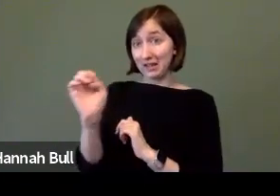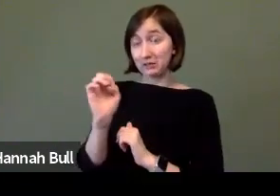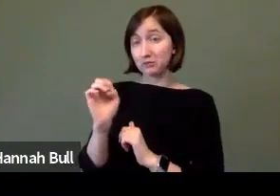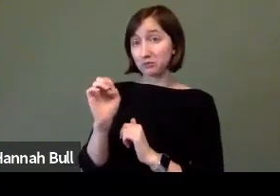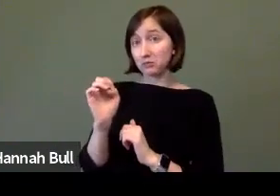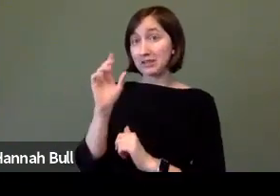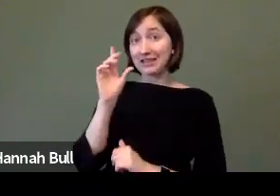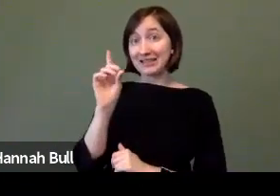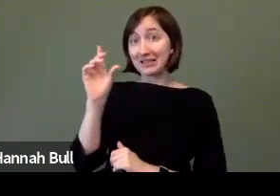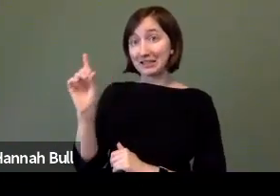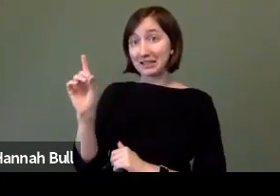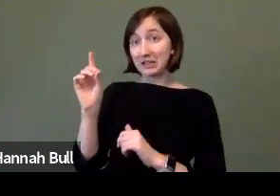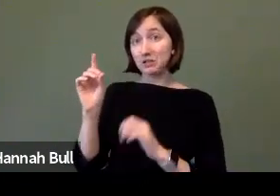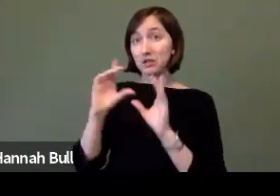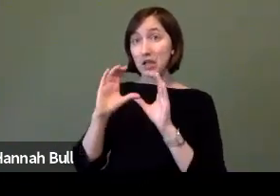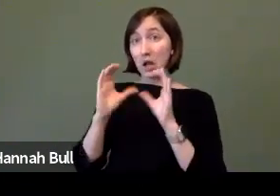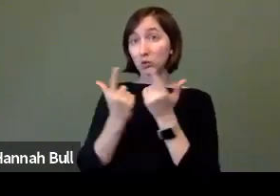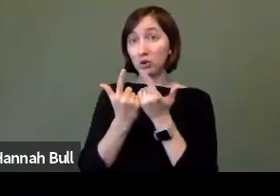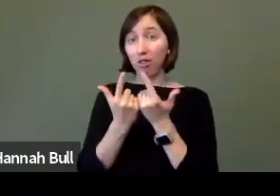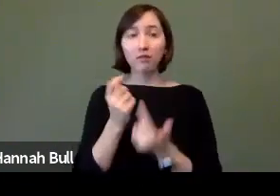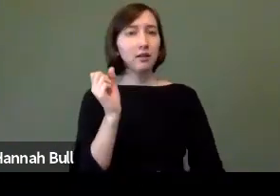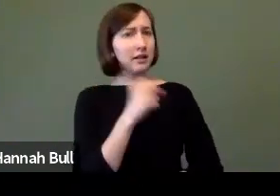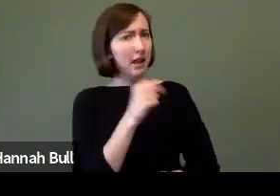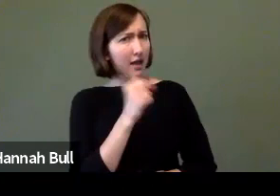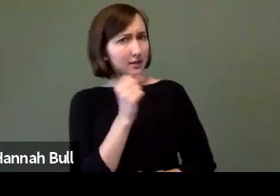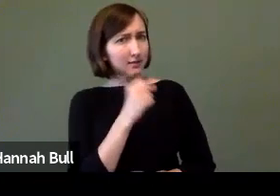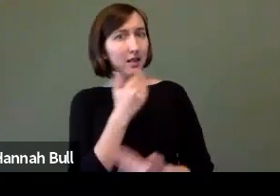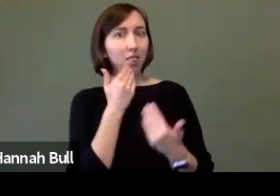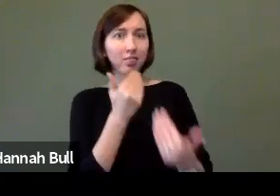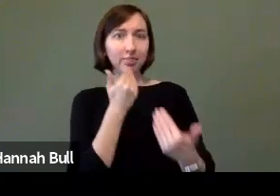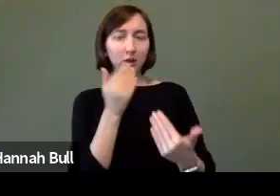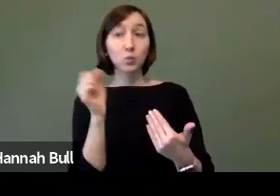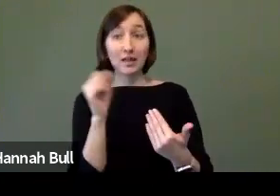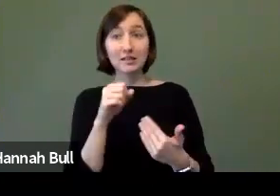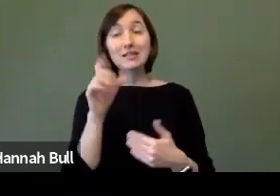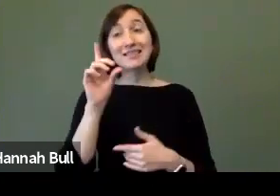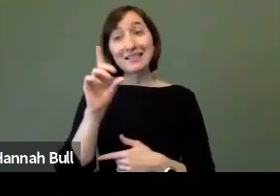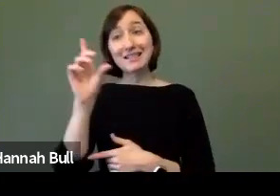Kate Brady: So there's a developmental disability council